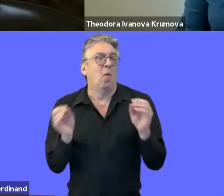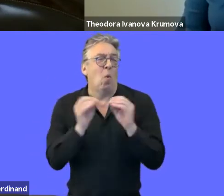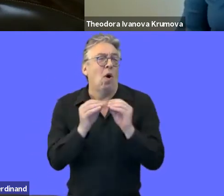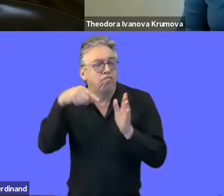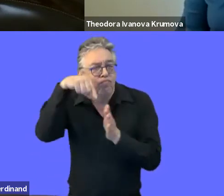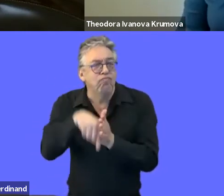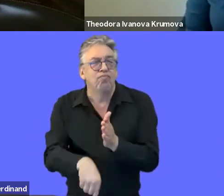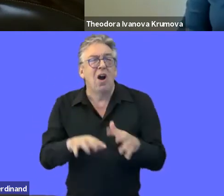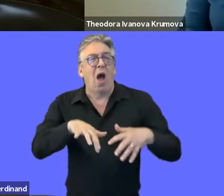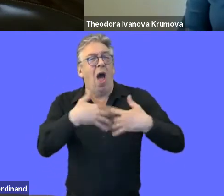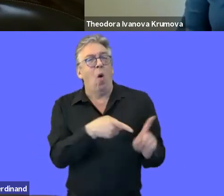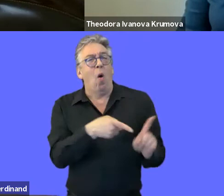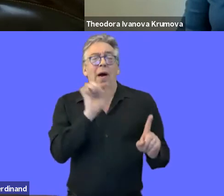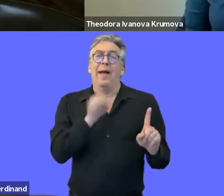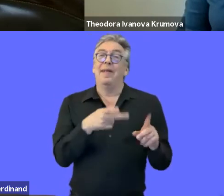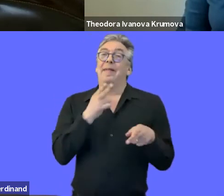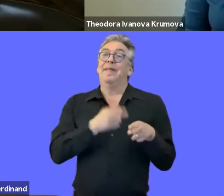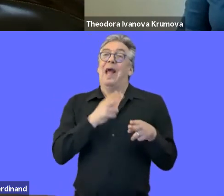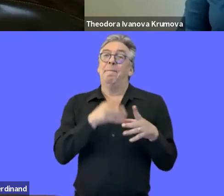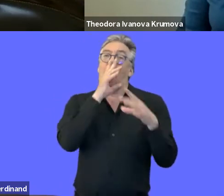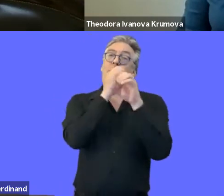Later on, when the committees adopt their findings,